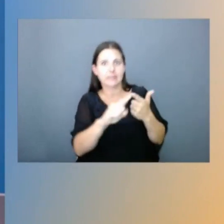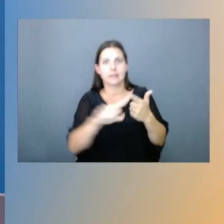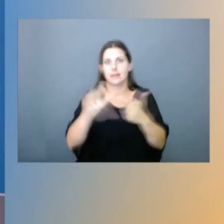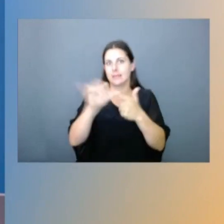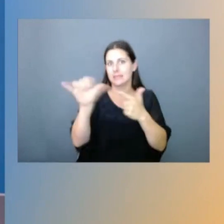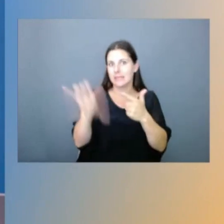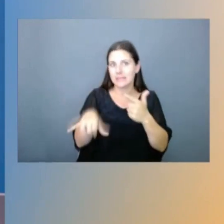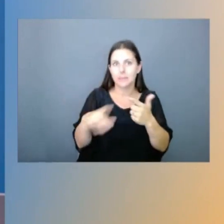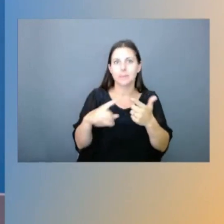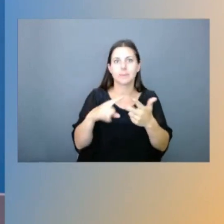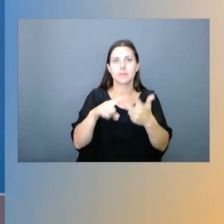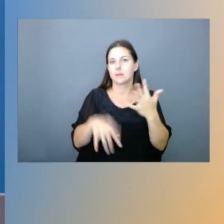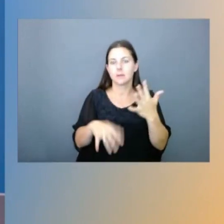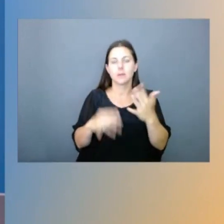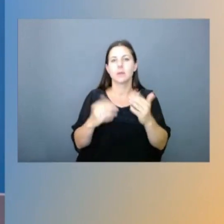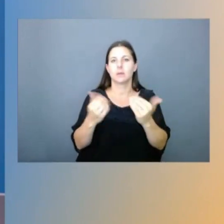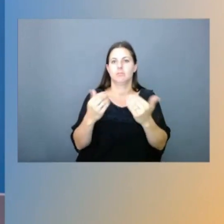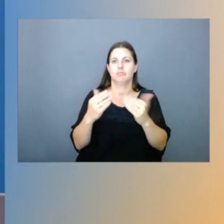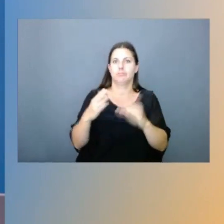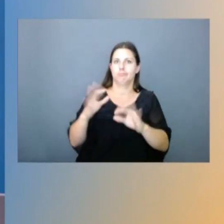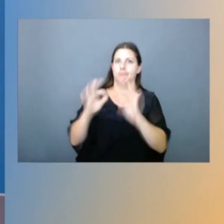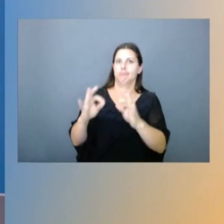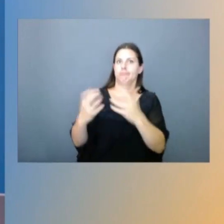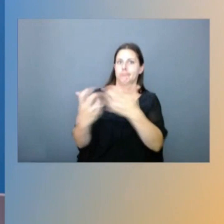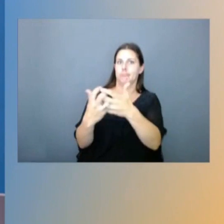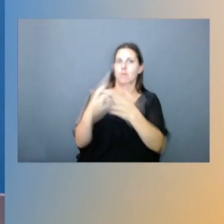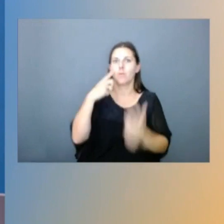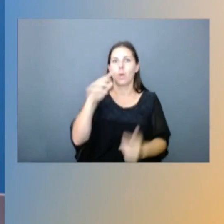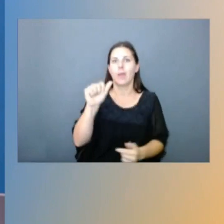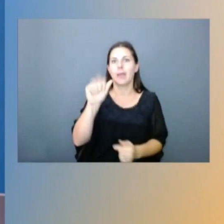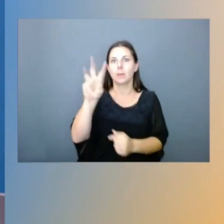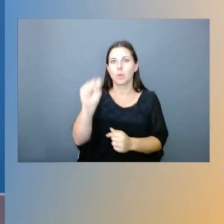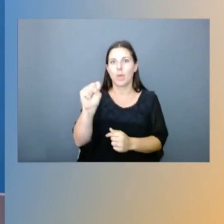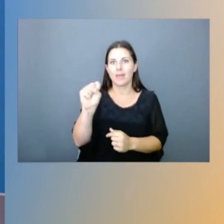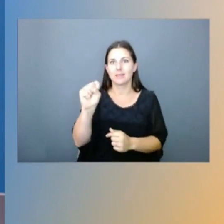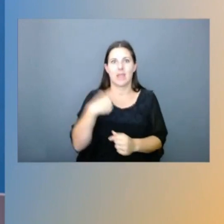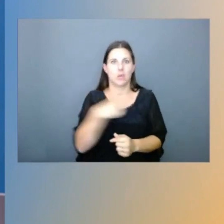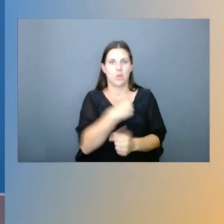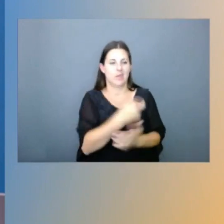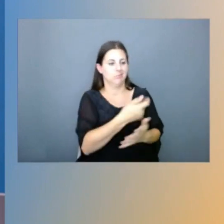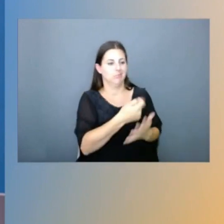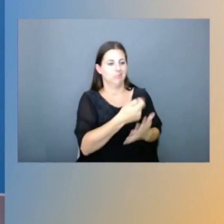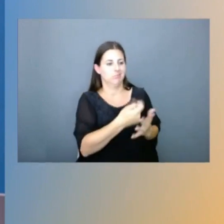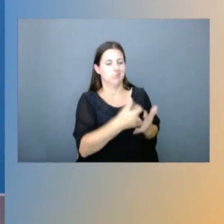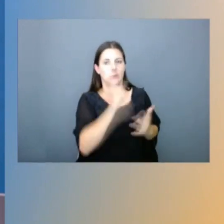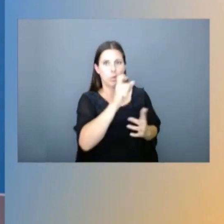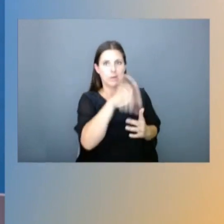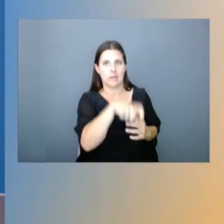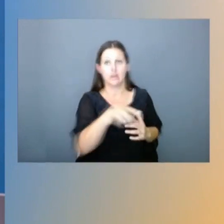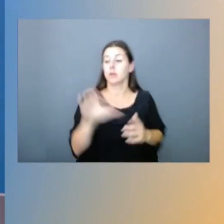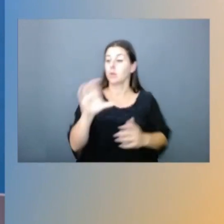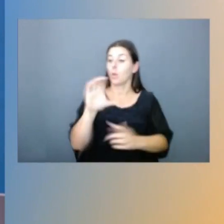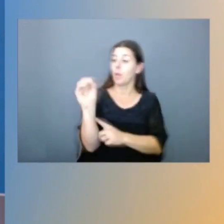and leave out the processes that we don't need. As a company that's running very large data centers around the world,